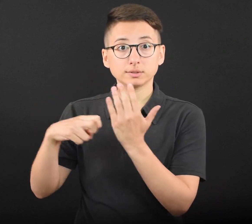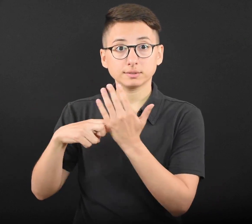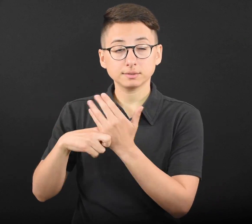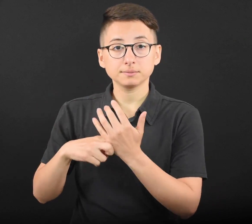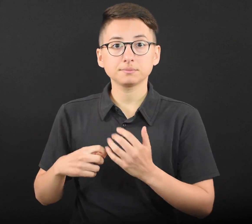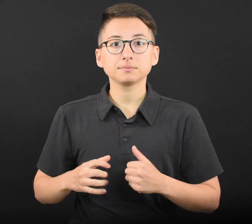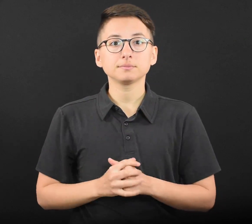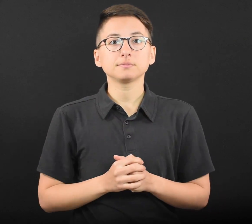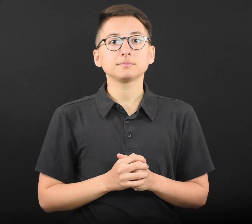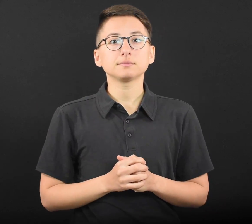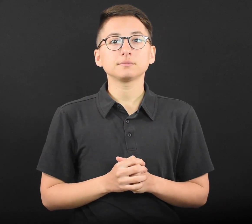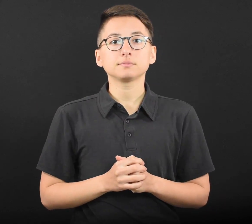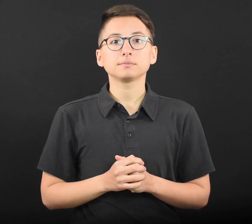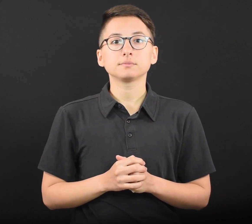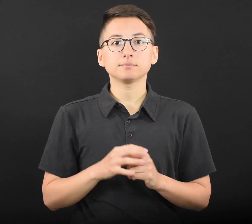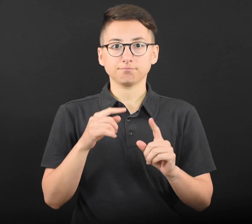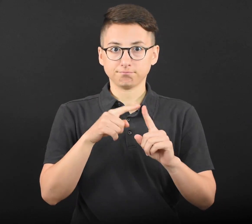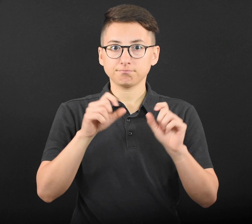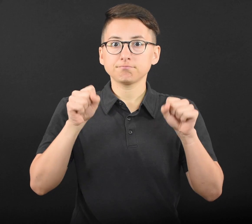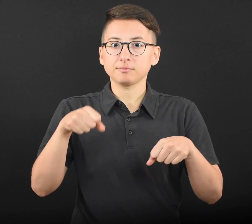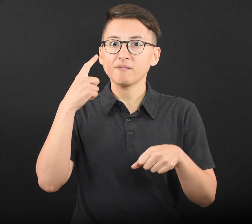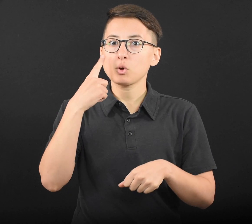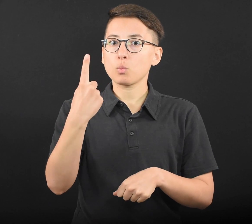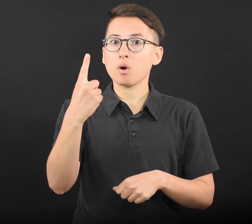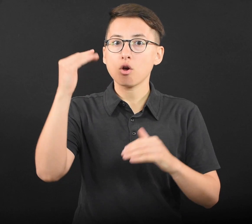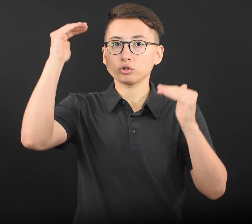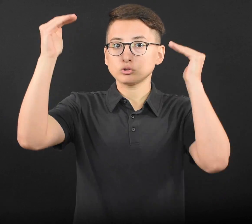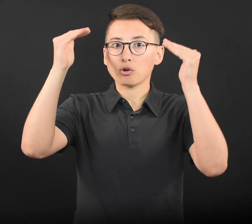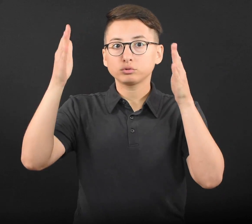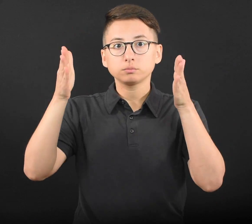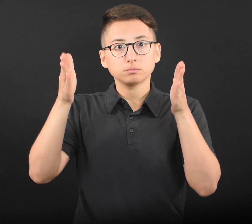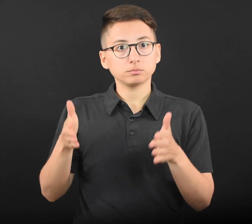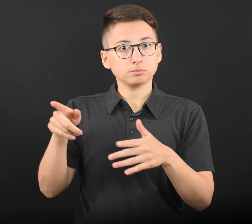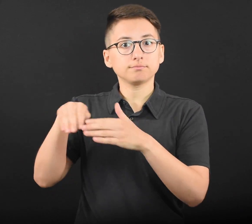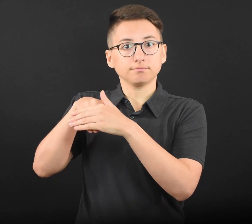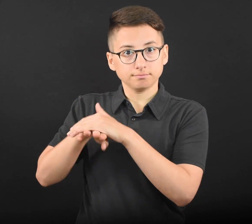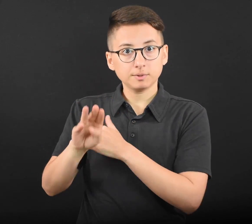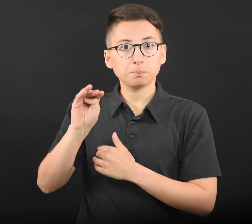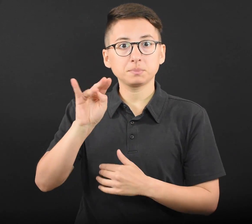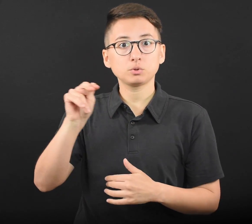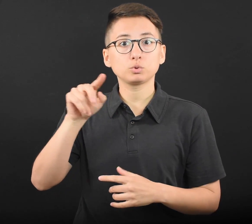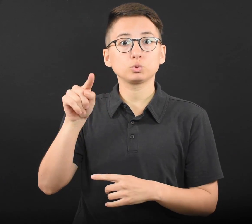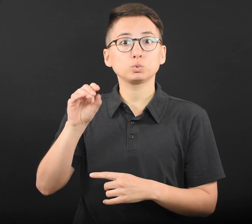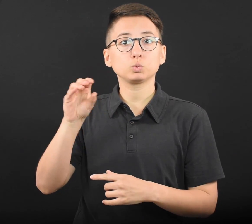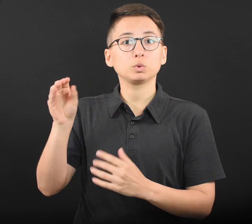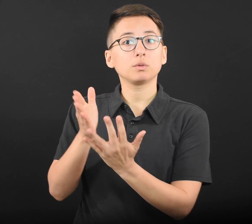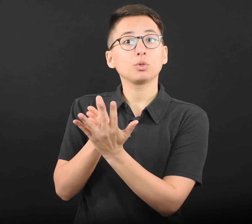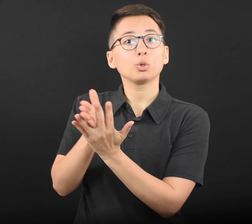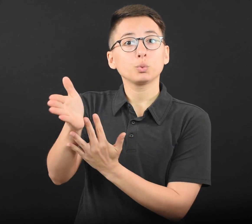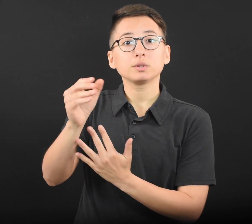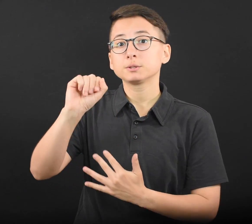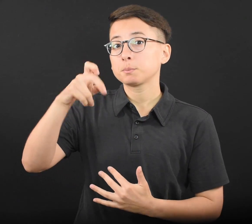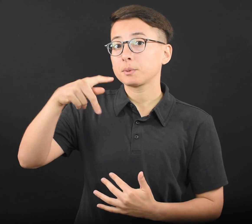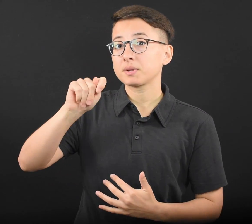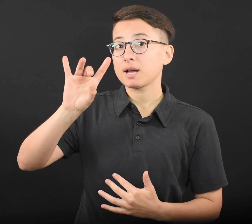Eligible for one adult admission at the Minnesota Zoo through September 8. The Minnesota Department